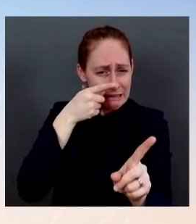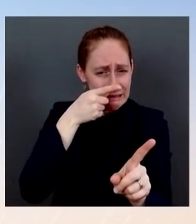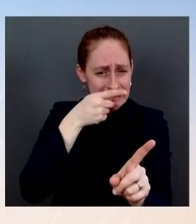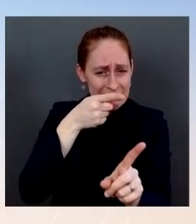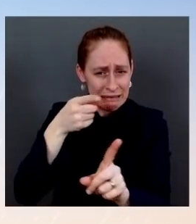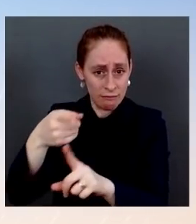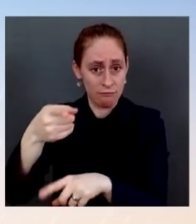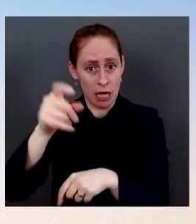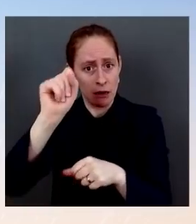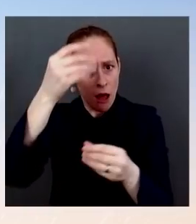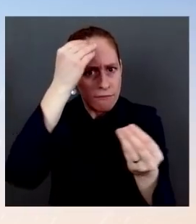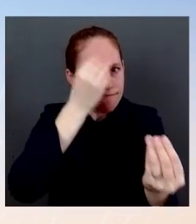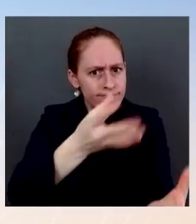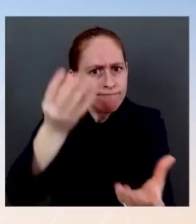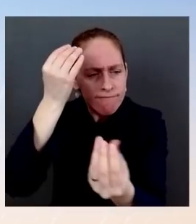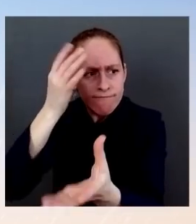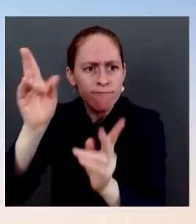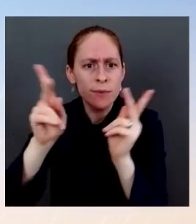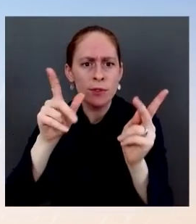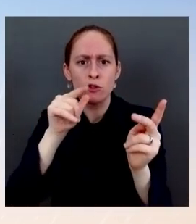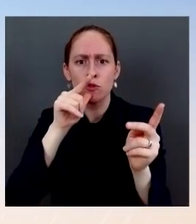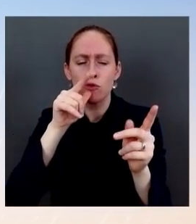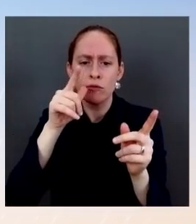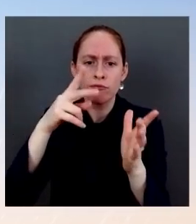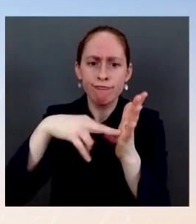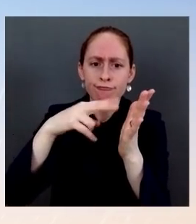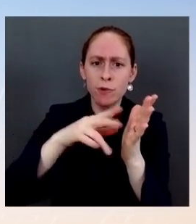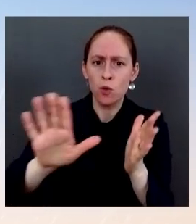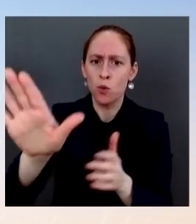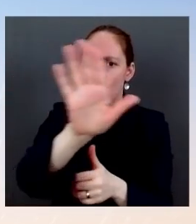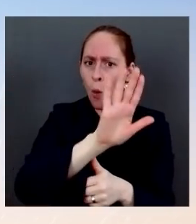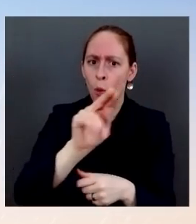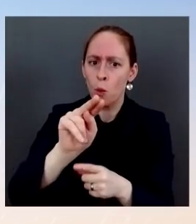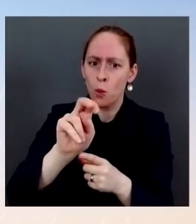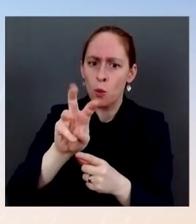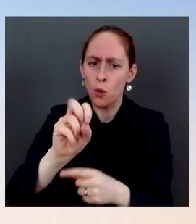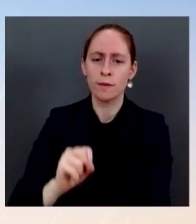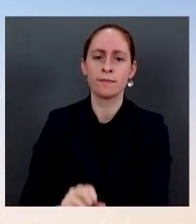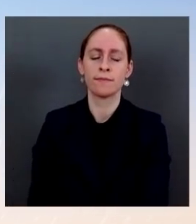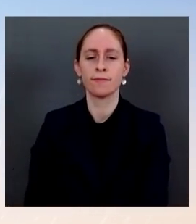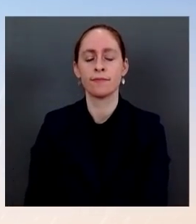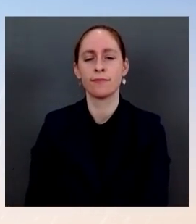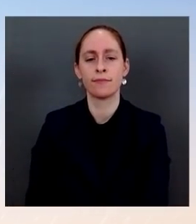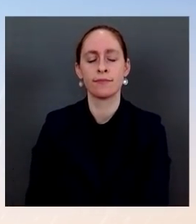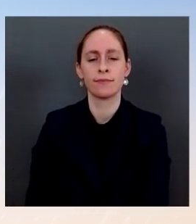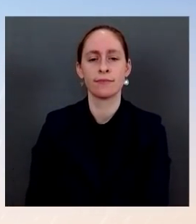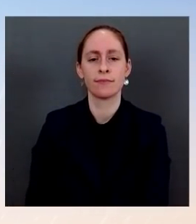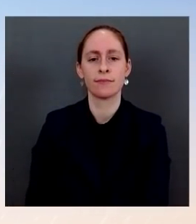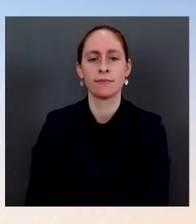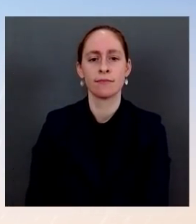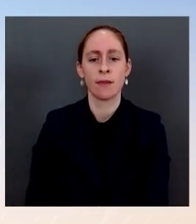without that and without five approved tests that have been -- happened since October, there wouldn't have been the supply to order then.